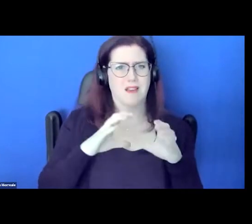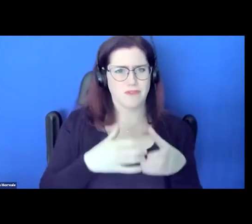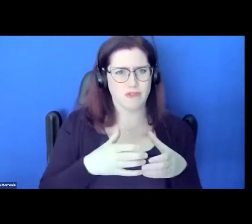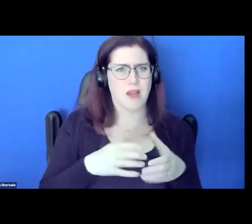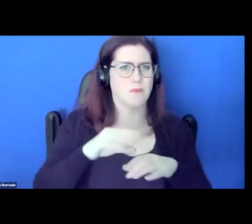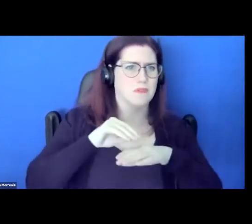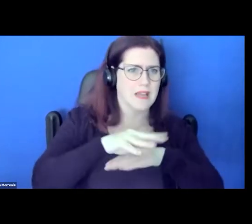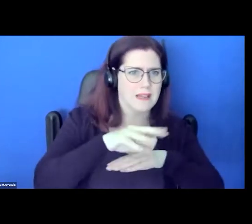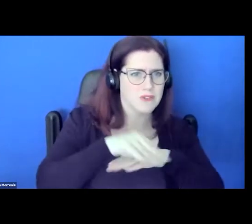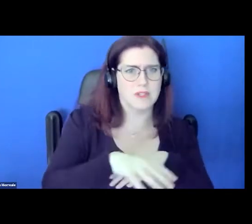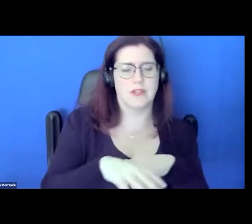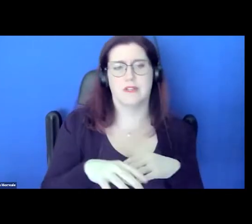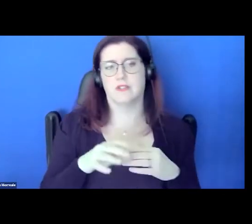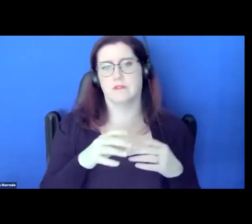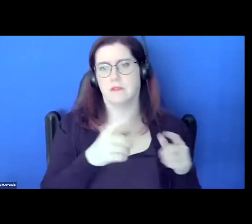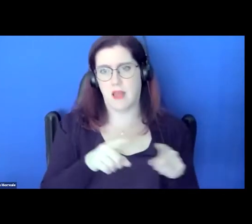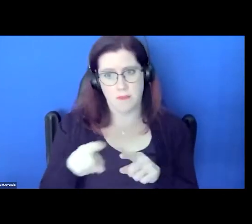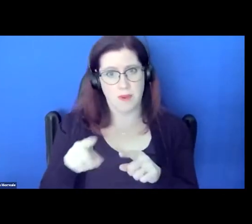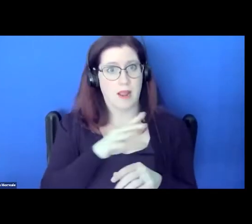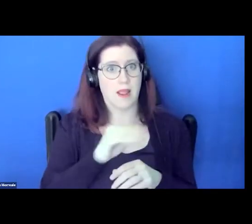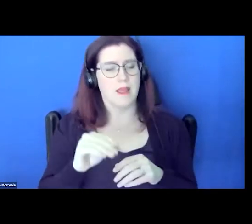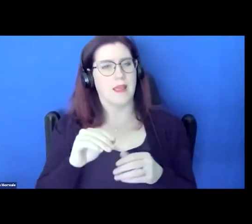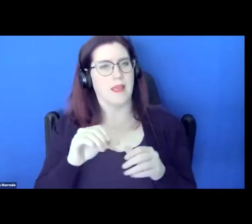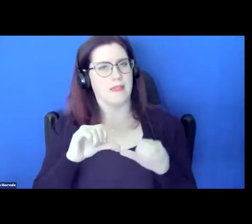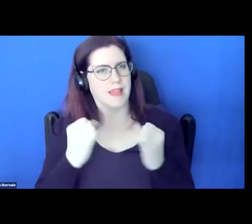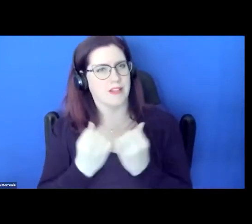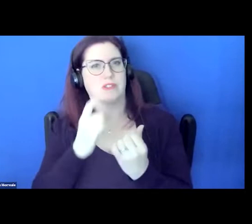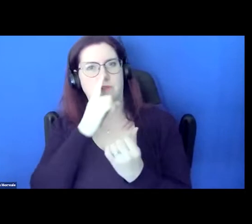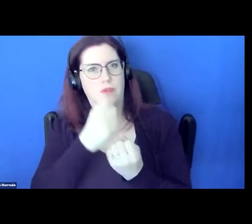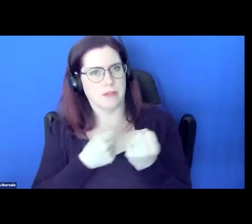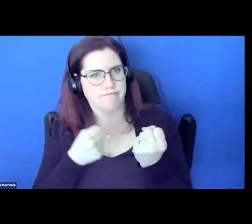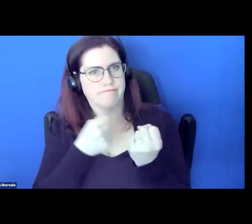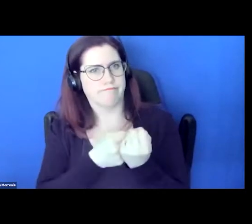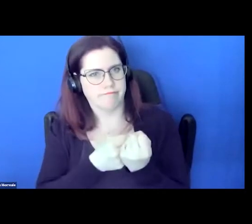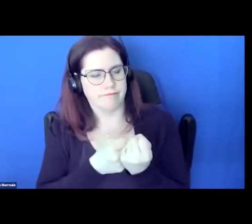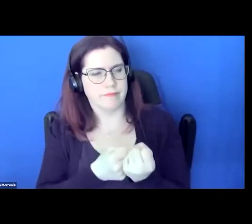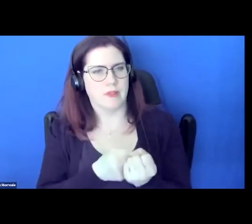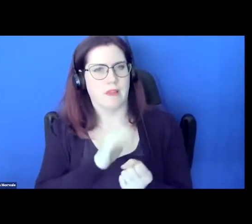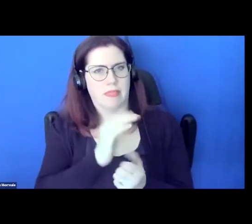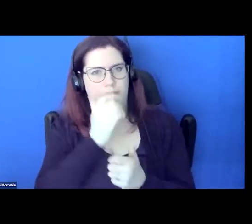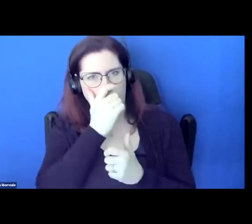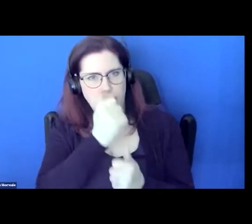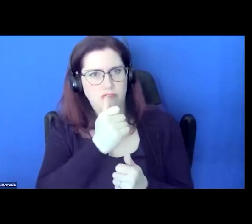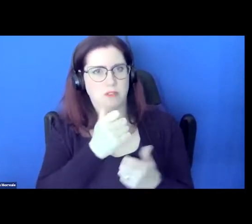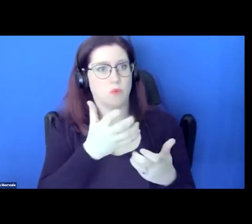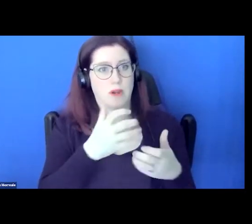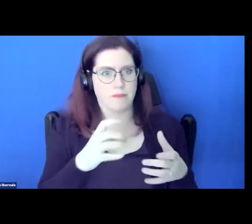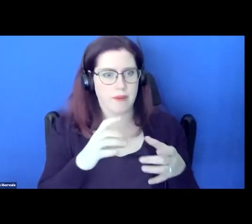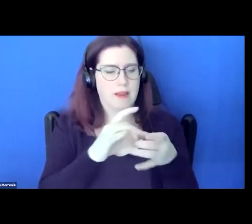and agencies really reconfirming their interest in connecting and in lifting up